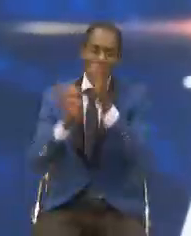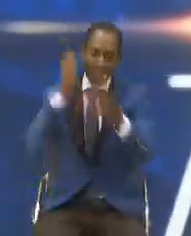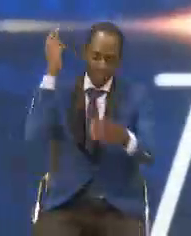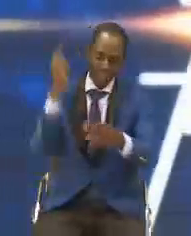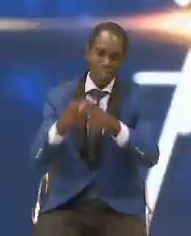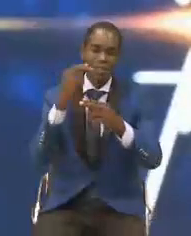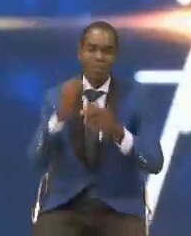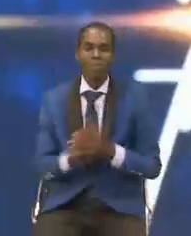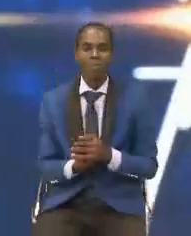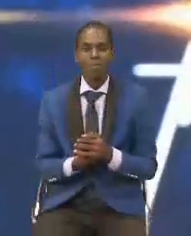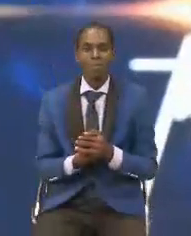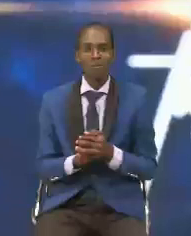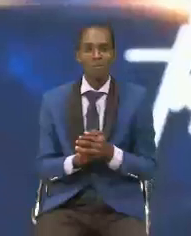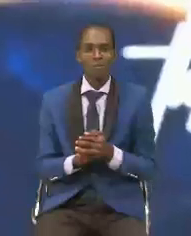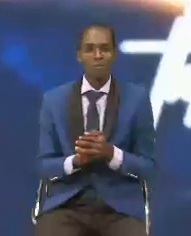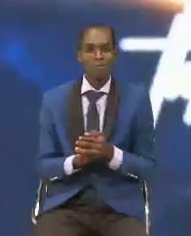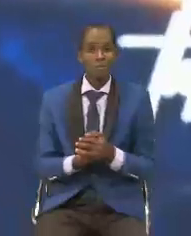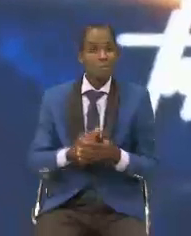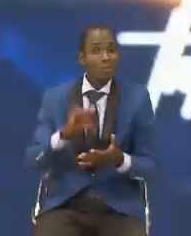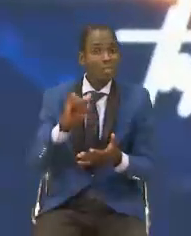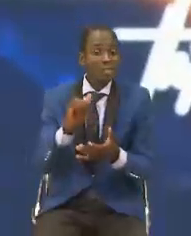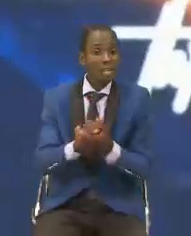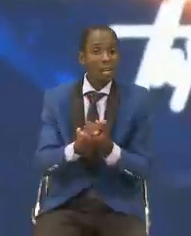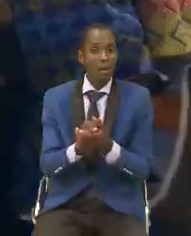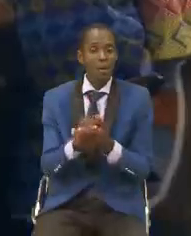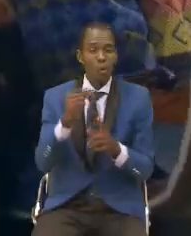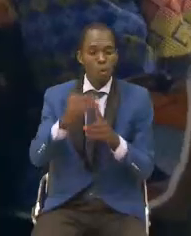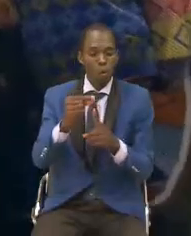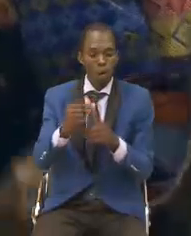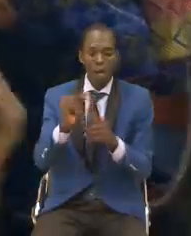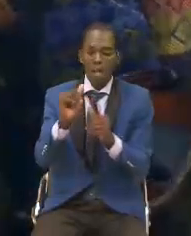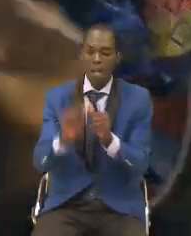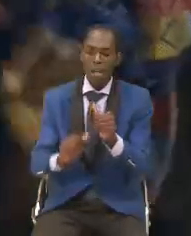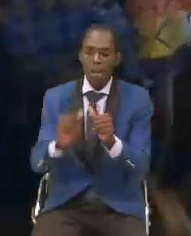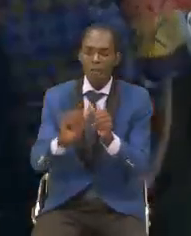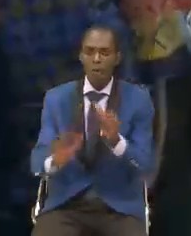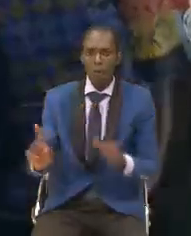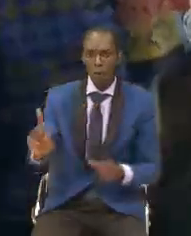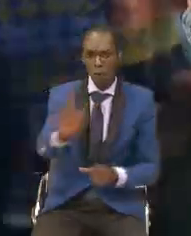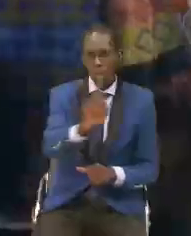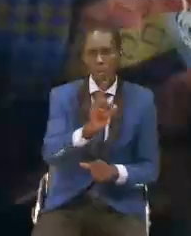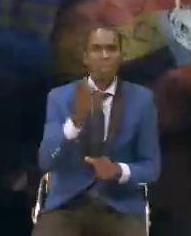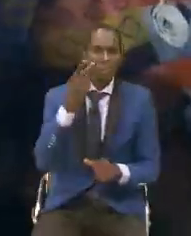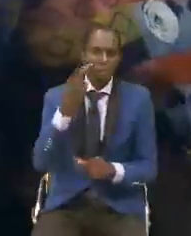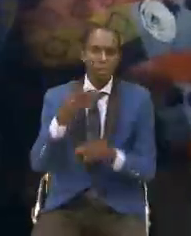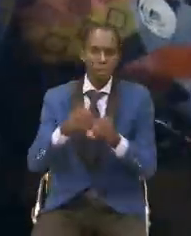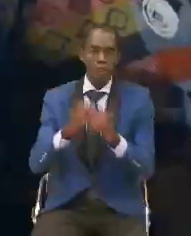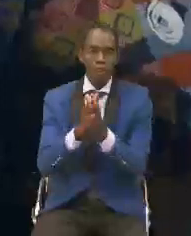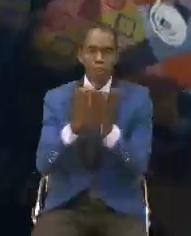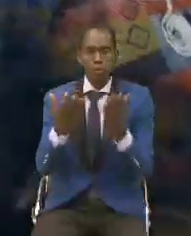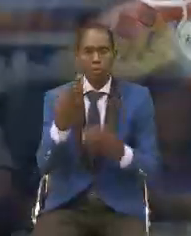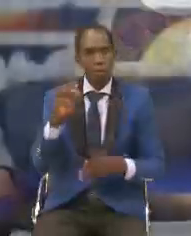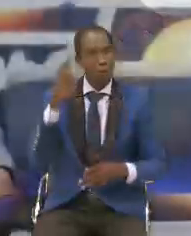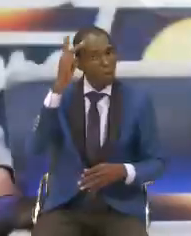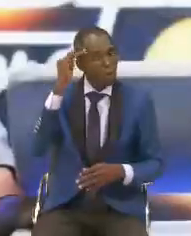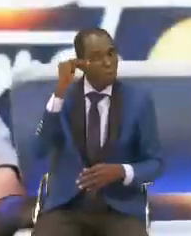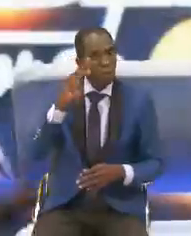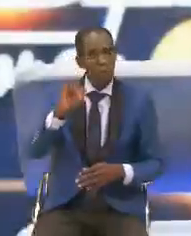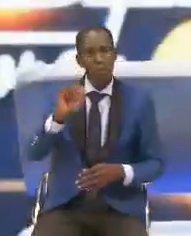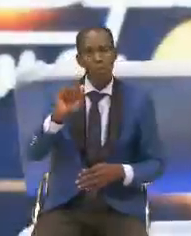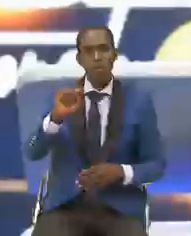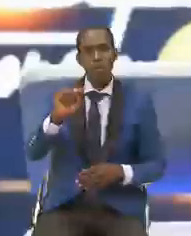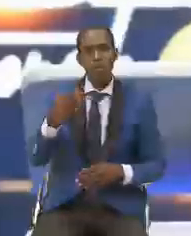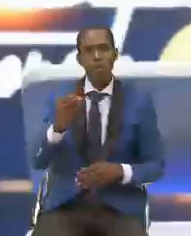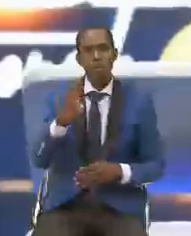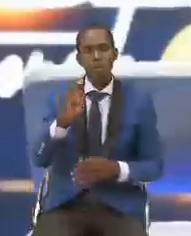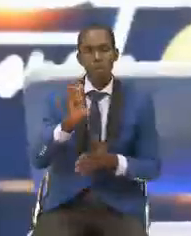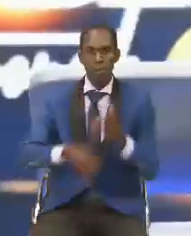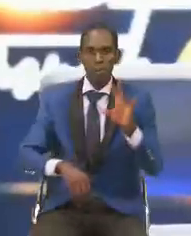in your old age in jesus name now now that what everyone everyone come to matthew chapter seven